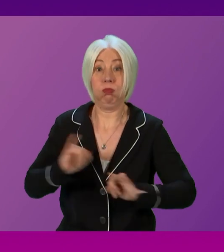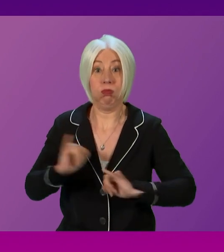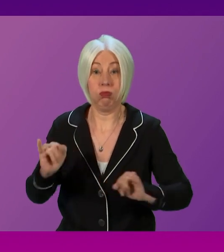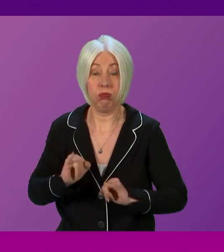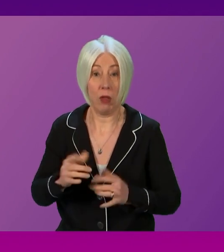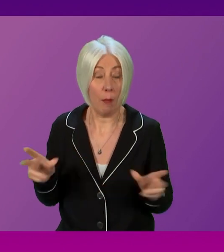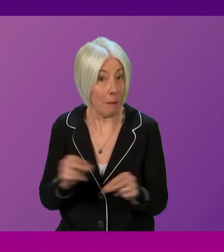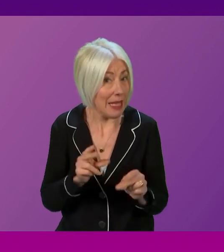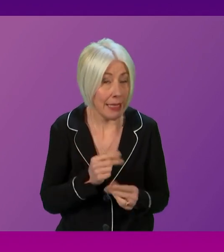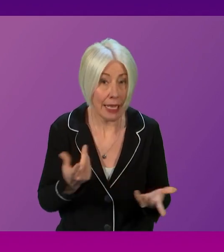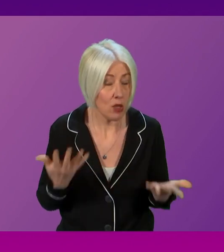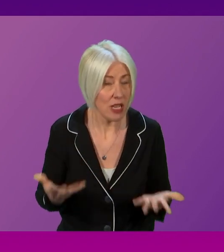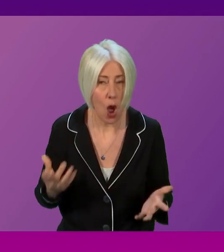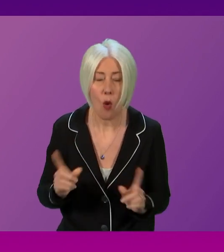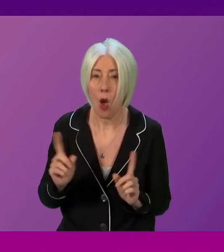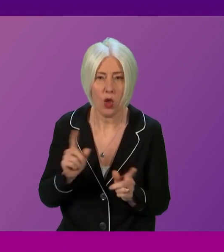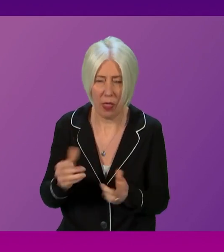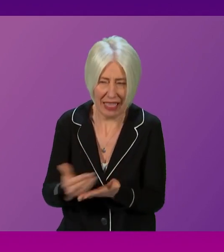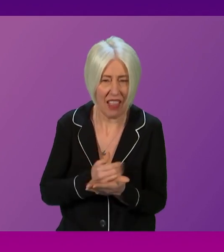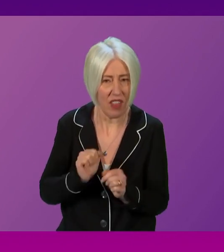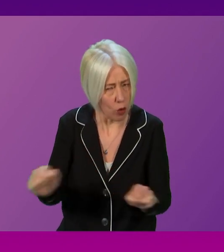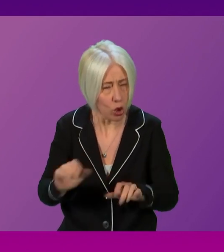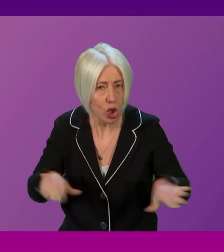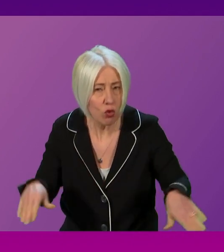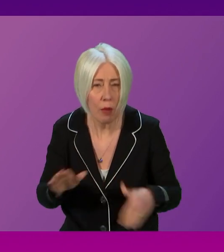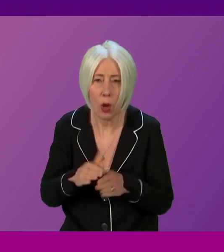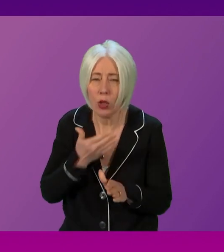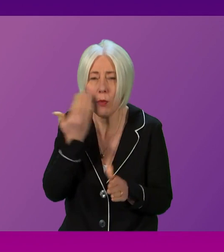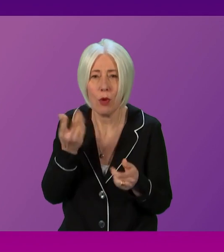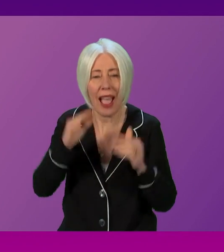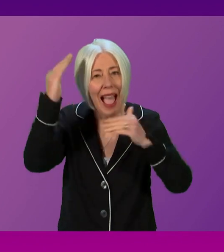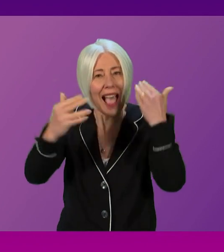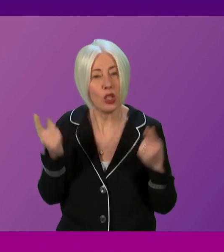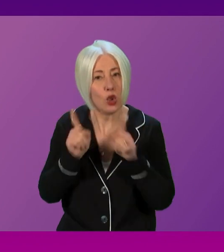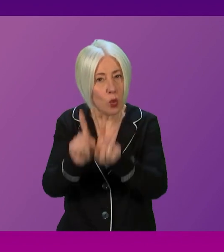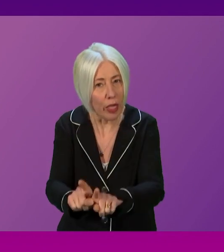Regarding the safety of unaccompanied children in Scotland, can she give an assurance that that